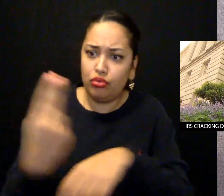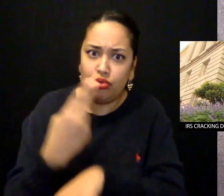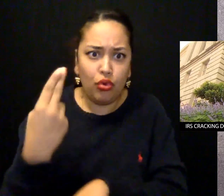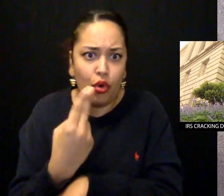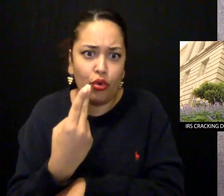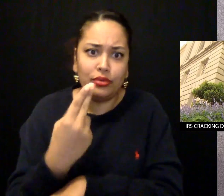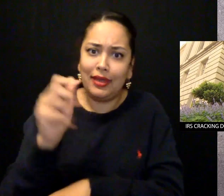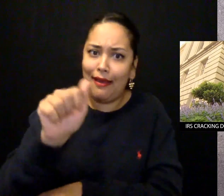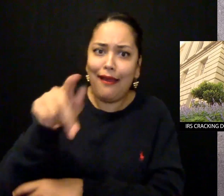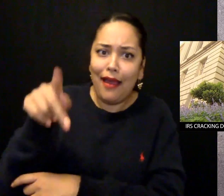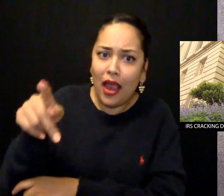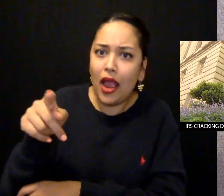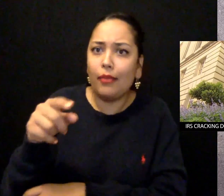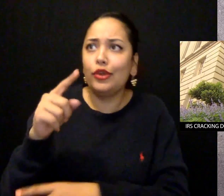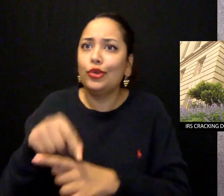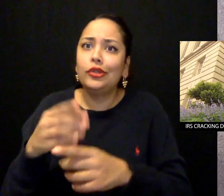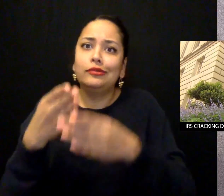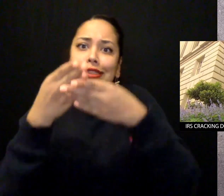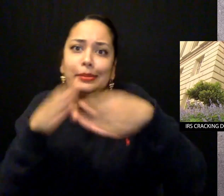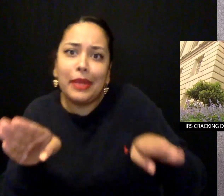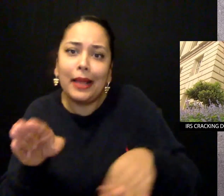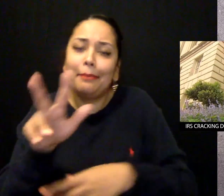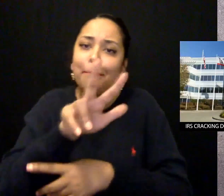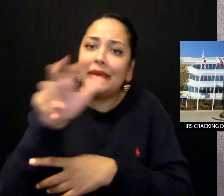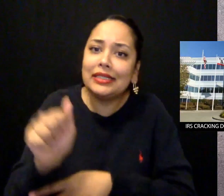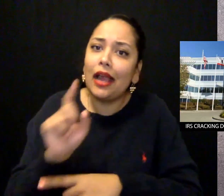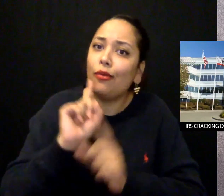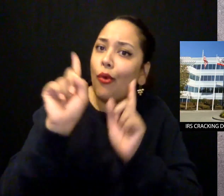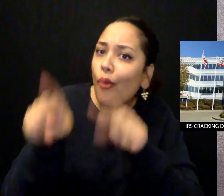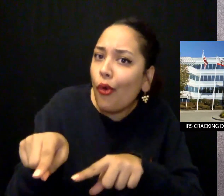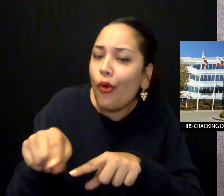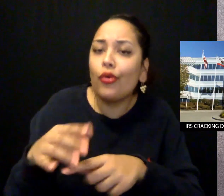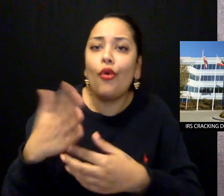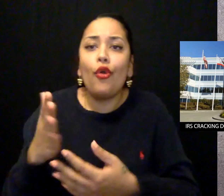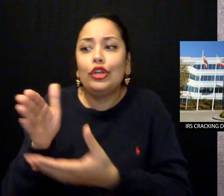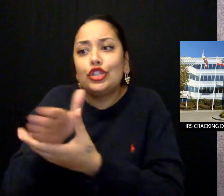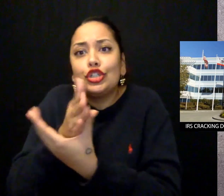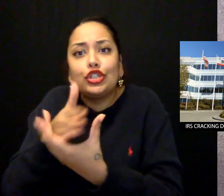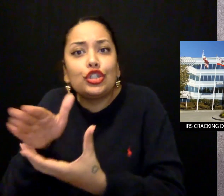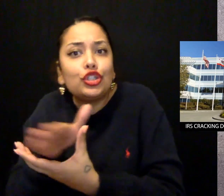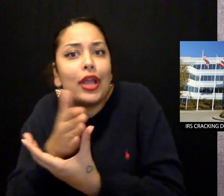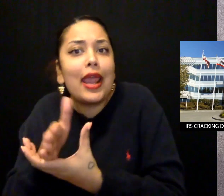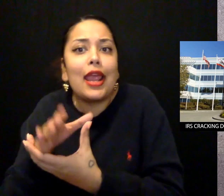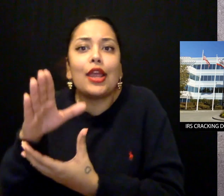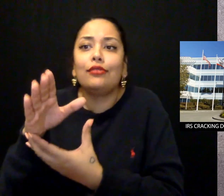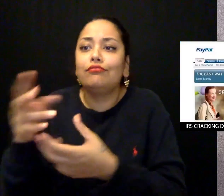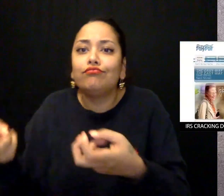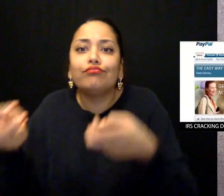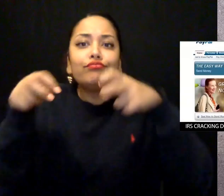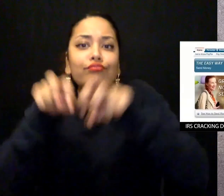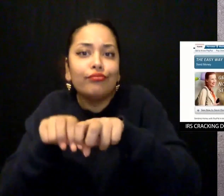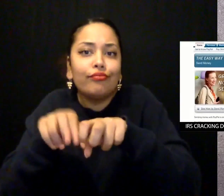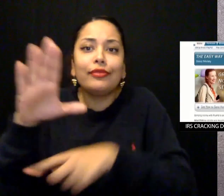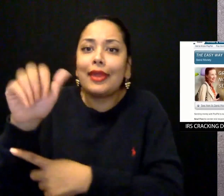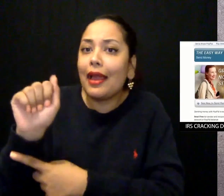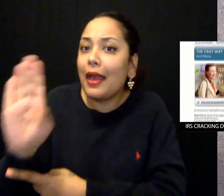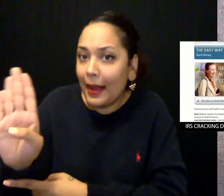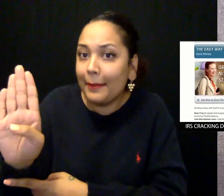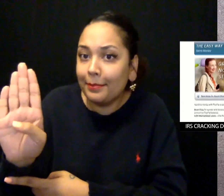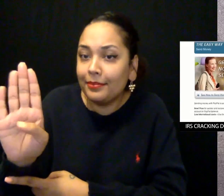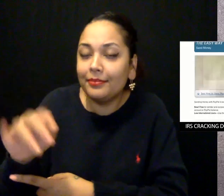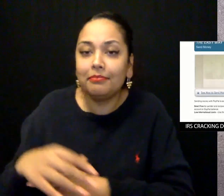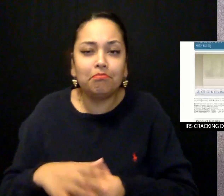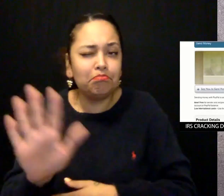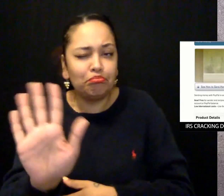families and friends so don't worry if you use the apps to split a pizza or share a cab